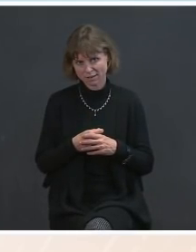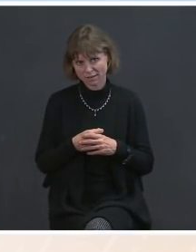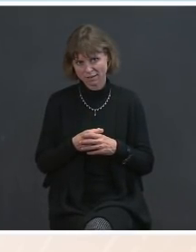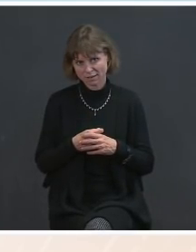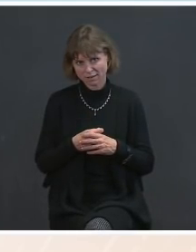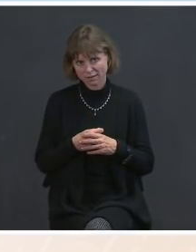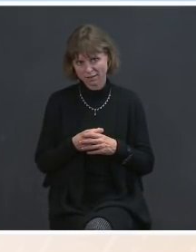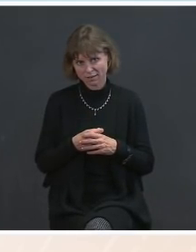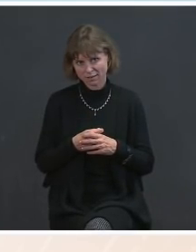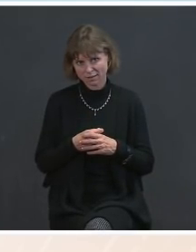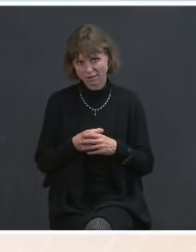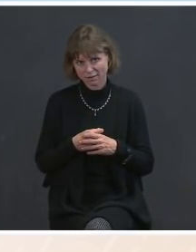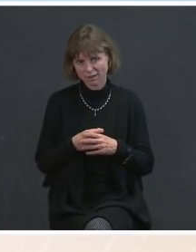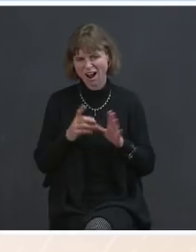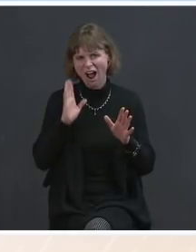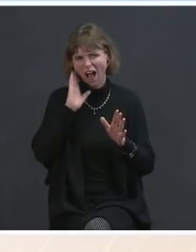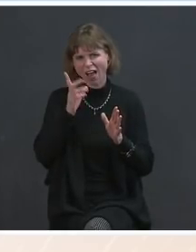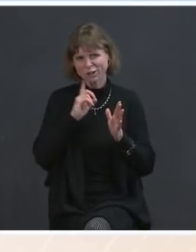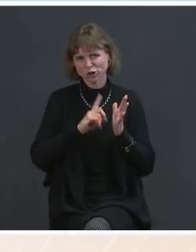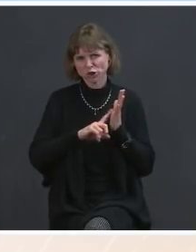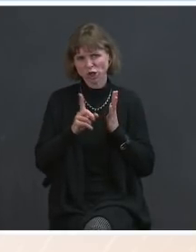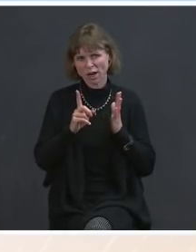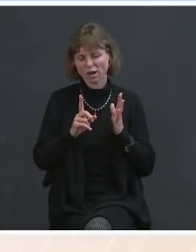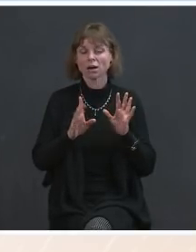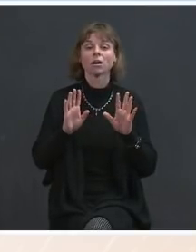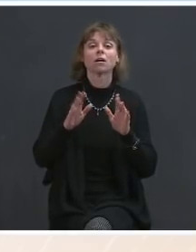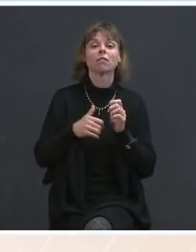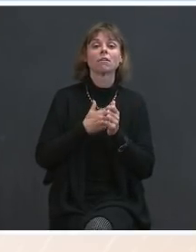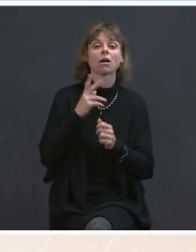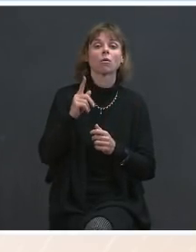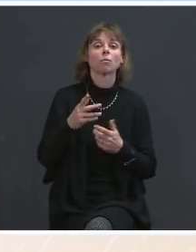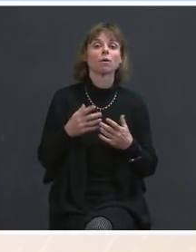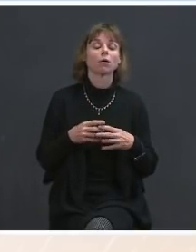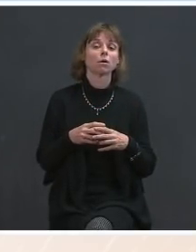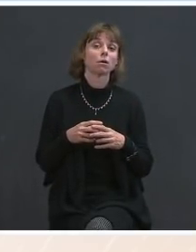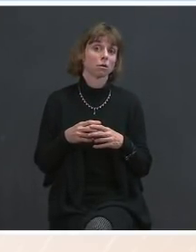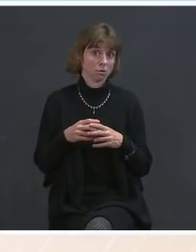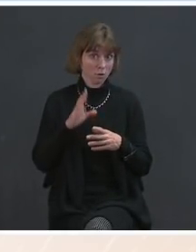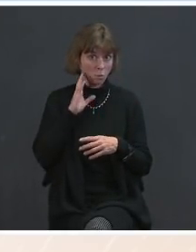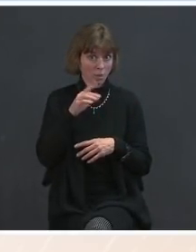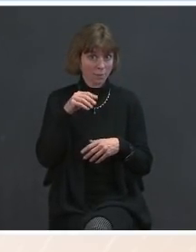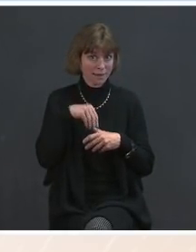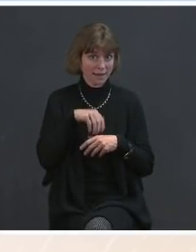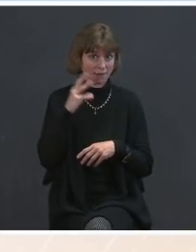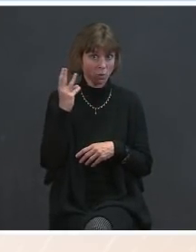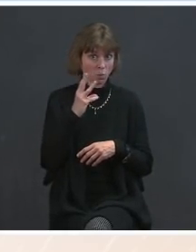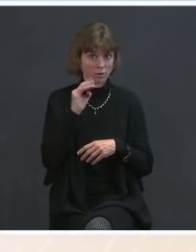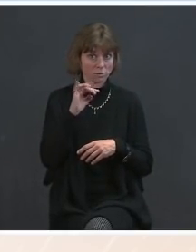I'll check on that for you, Hans. The Press: Okay. Just a quick follow-up, and maybe on two. But will he be in the West Wing or the EEOB?